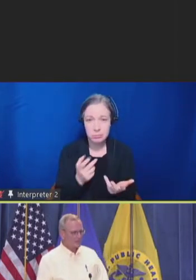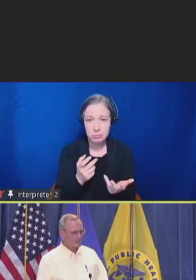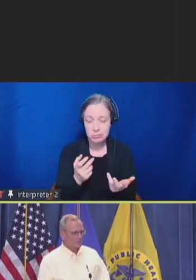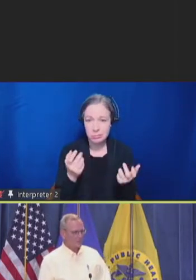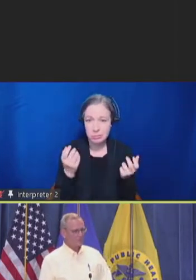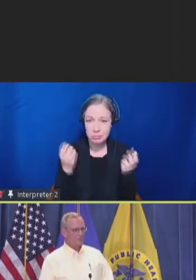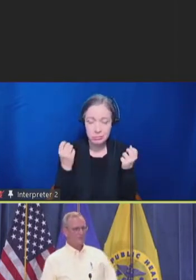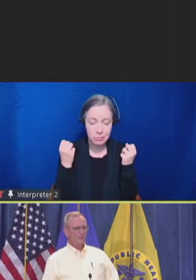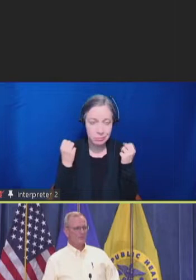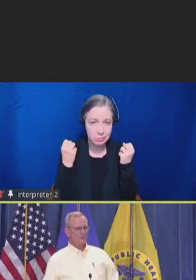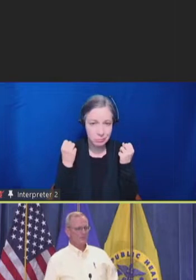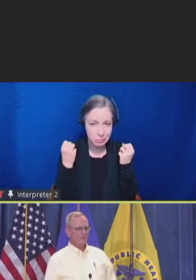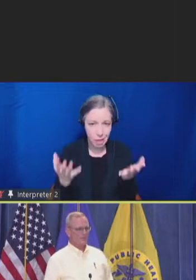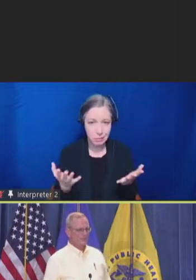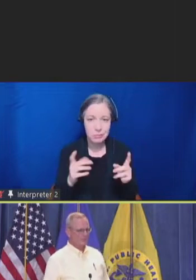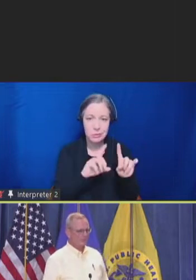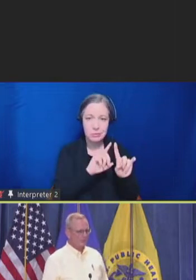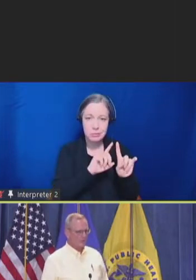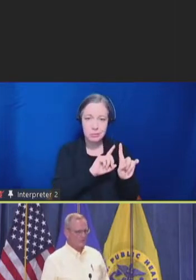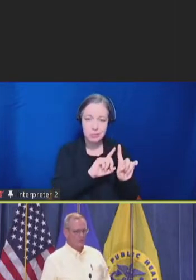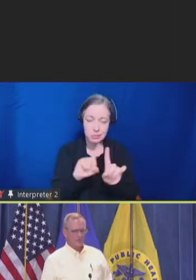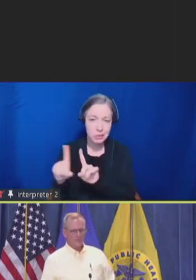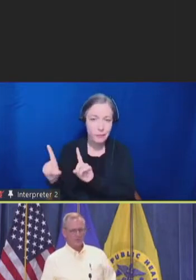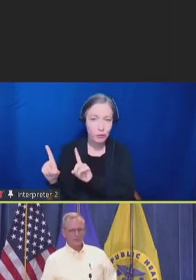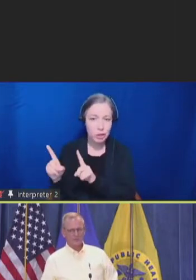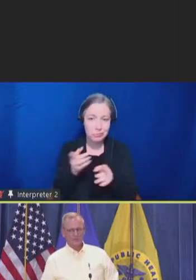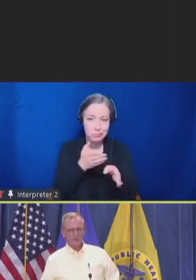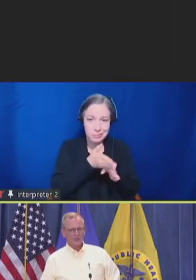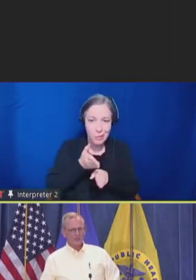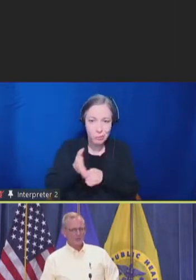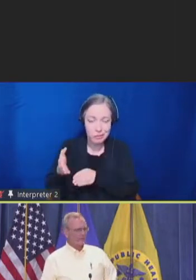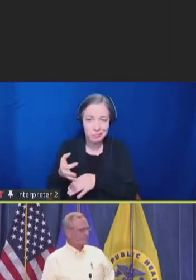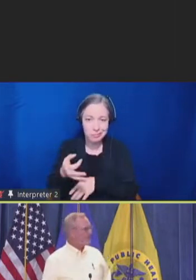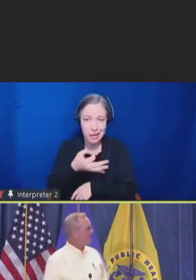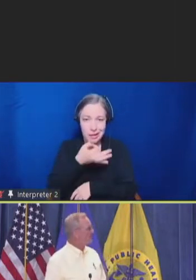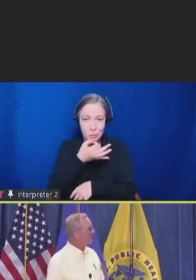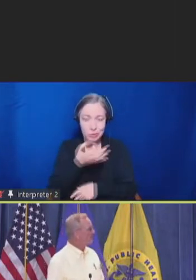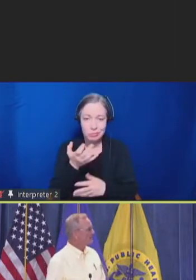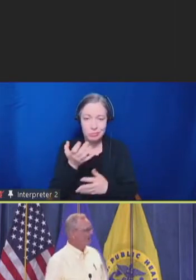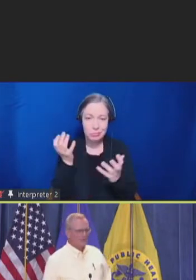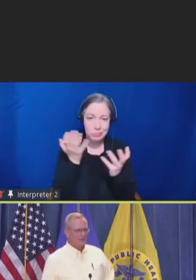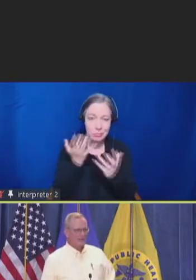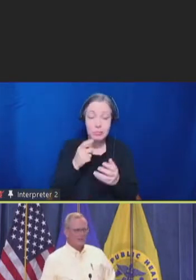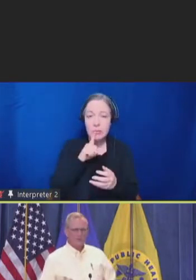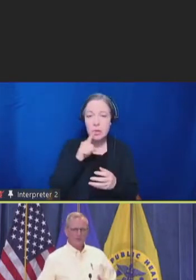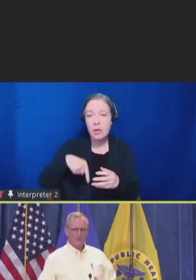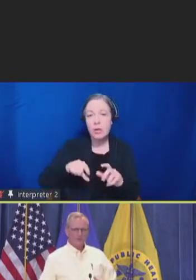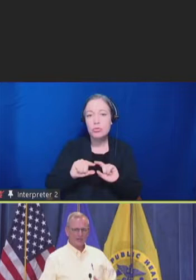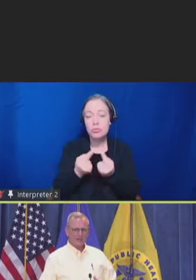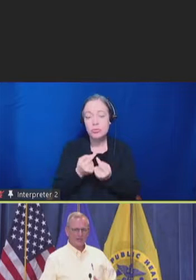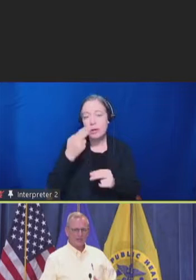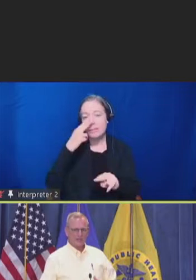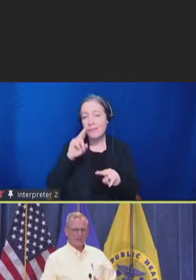And what's been really fun with this group is that we have had input in vaccine safety